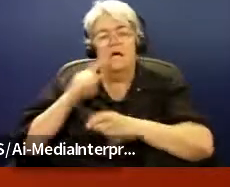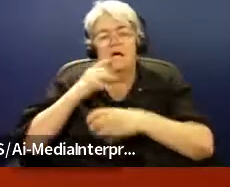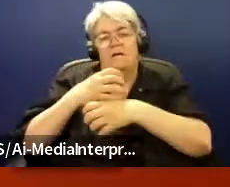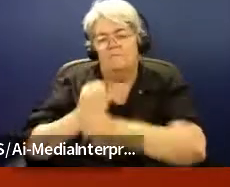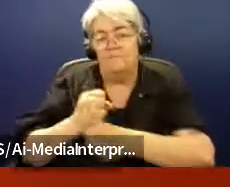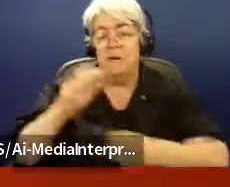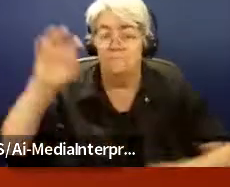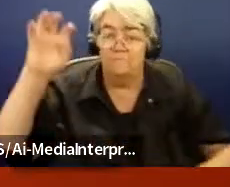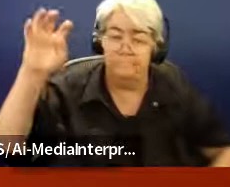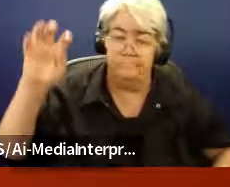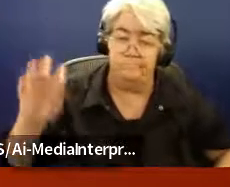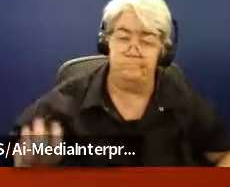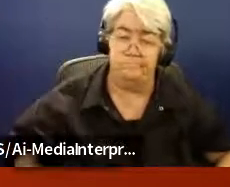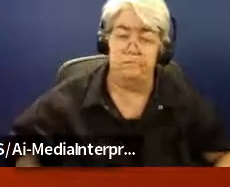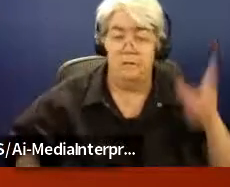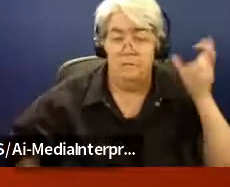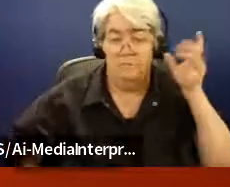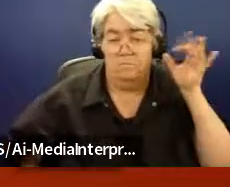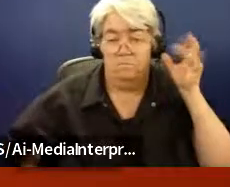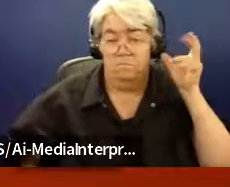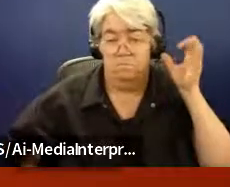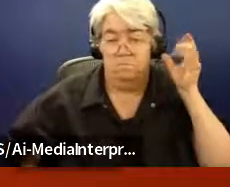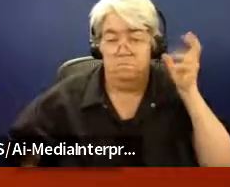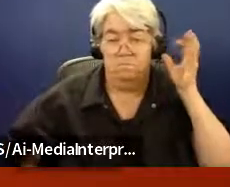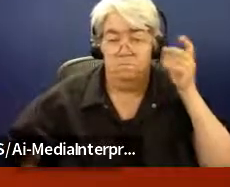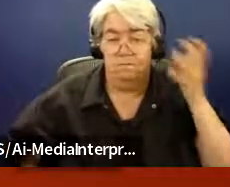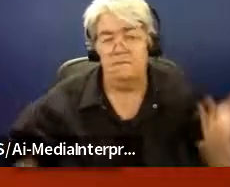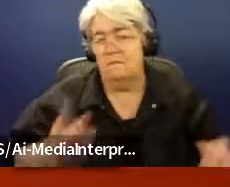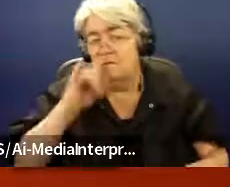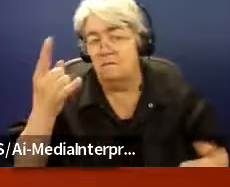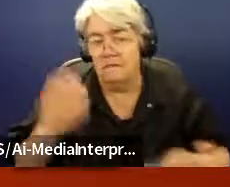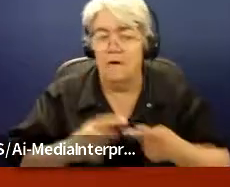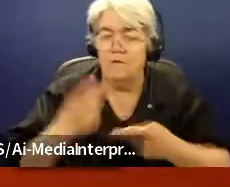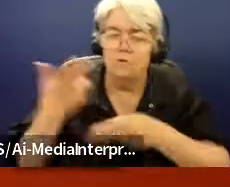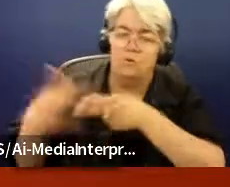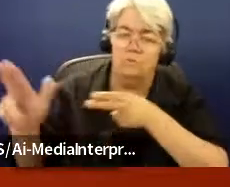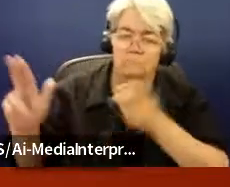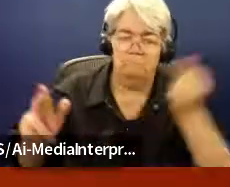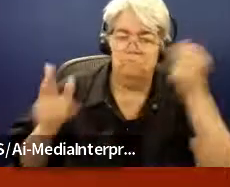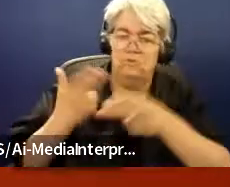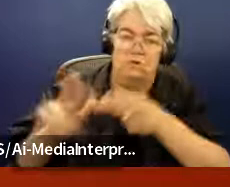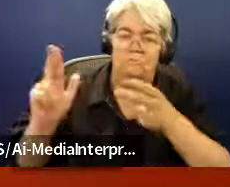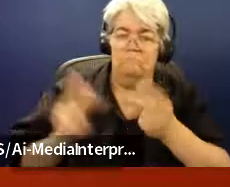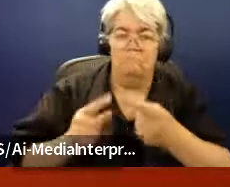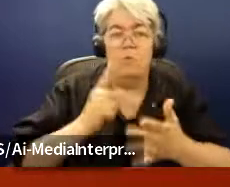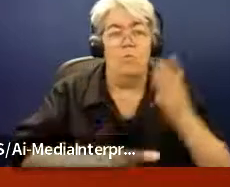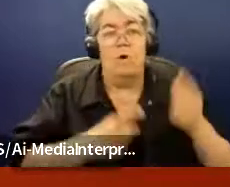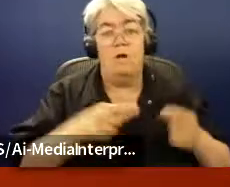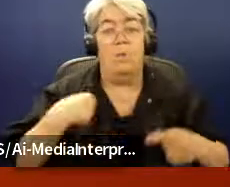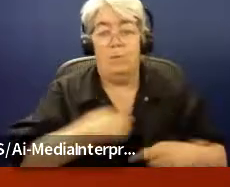… Explains the purpose and subject. It needs to be concise, it should not be lengthy, it should not be a page long,